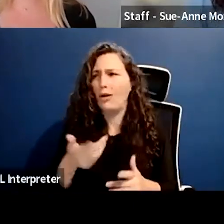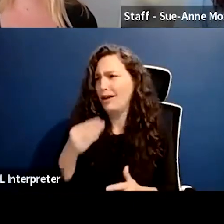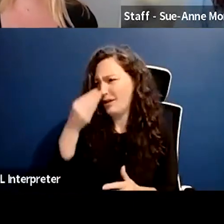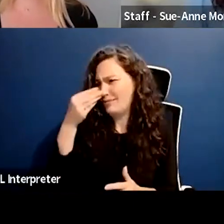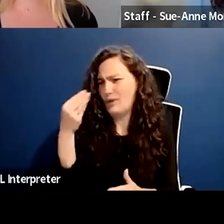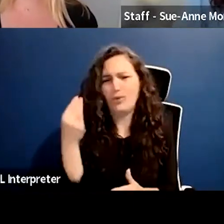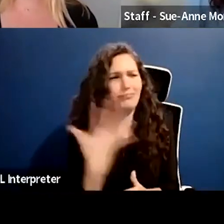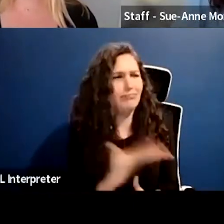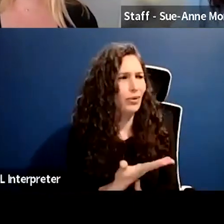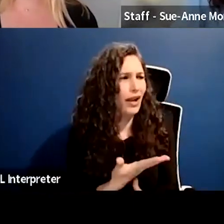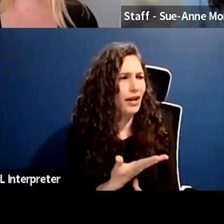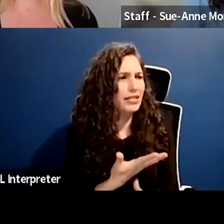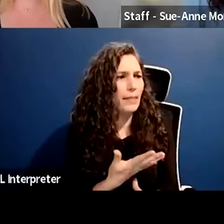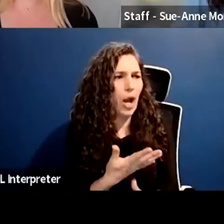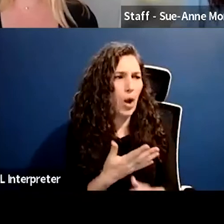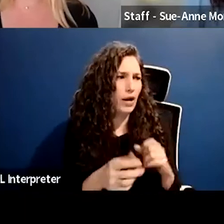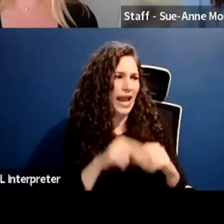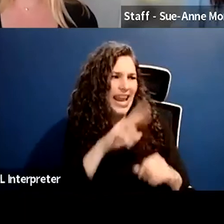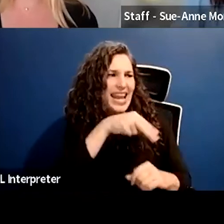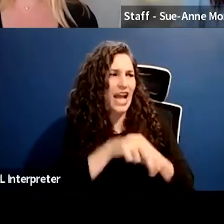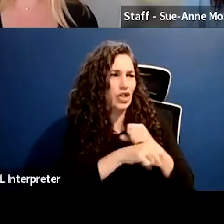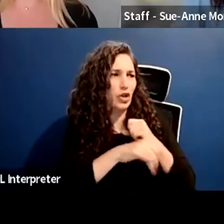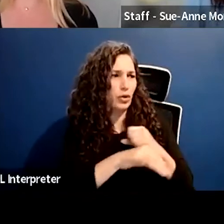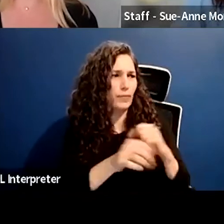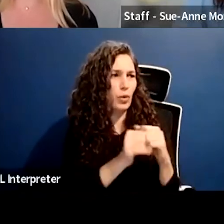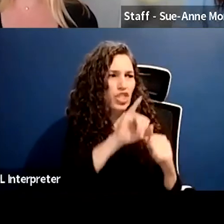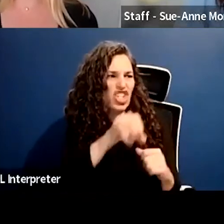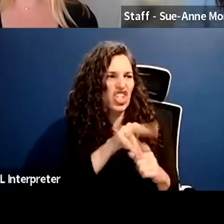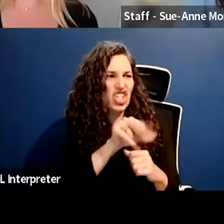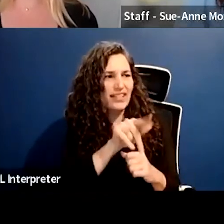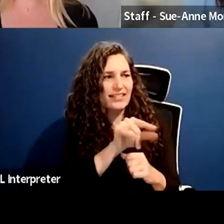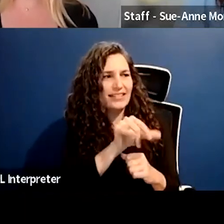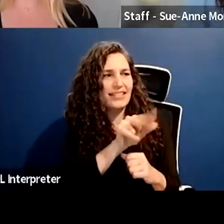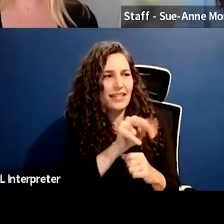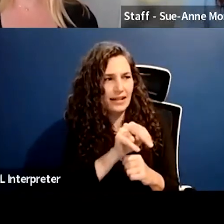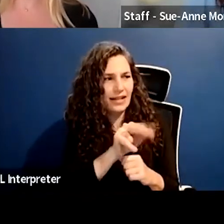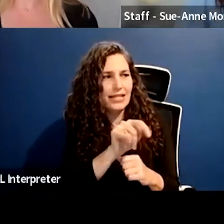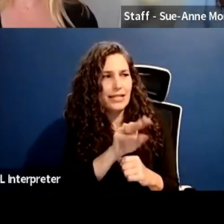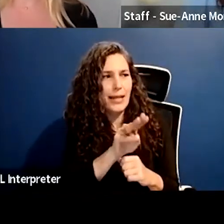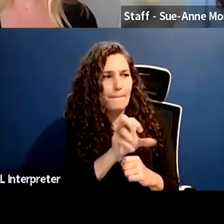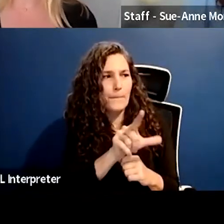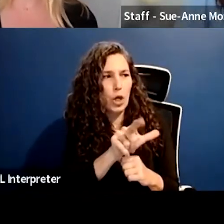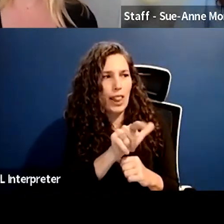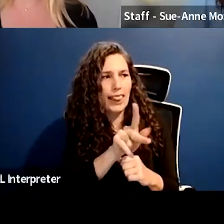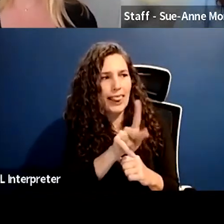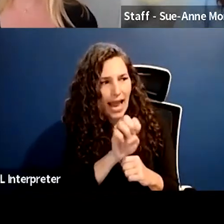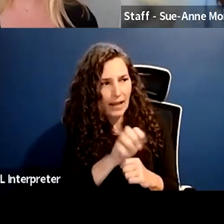all this, not that, that I finally, I'm putting money in my pension through my art. Well, I love that 'cause it,